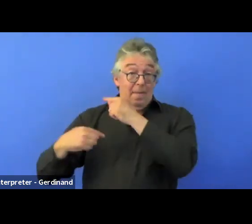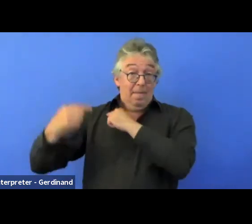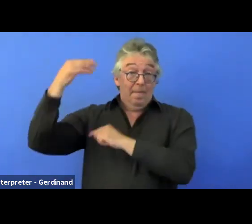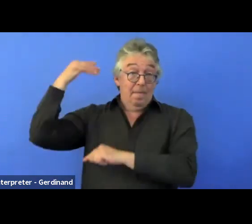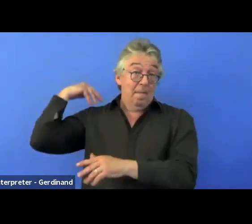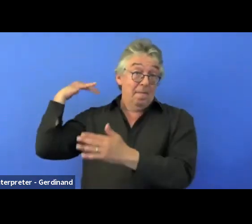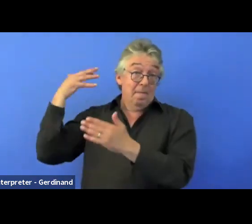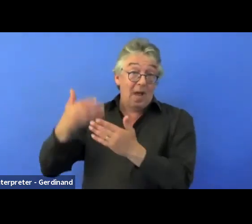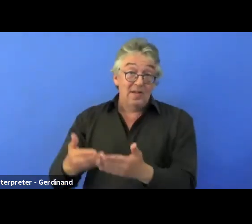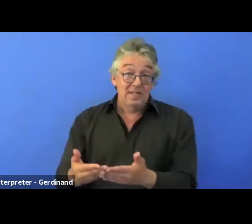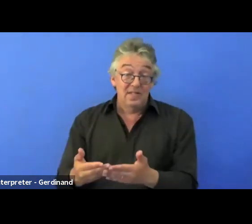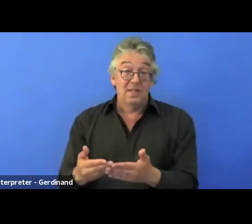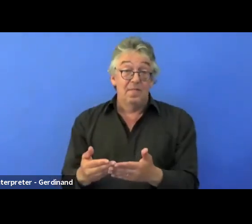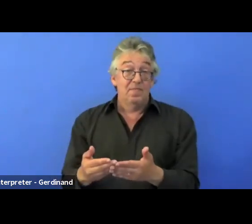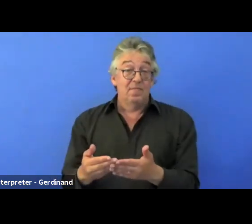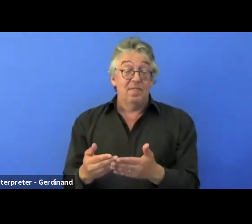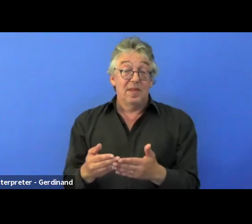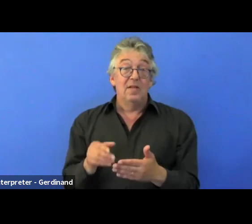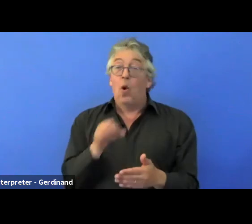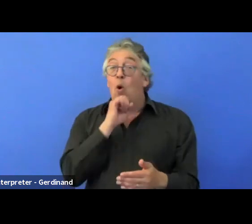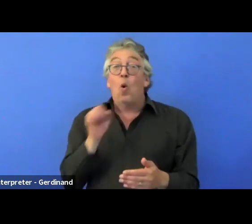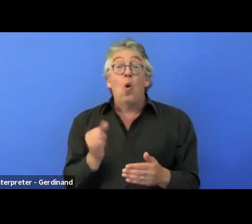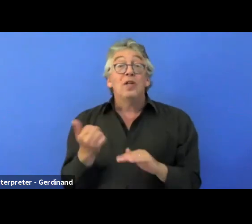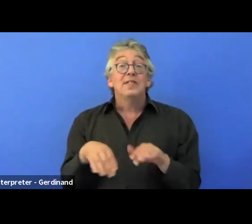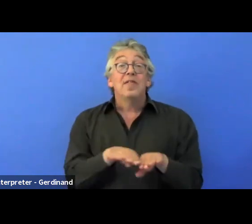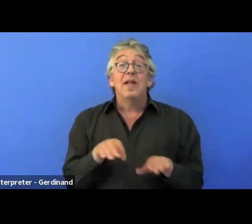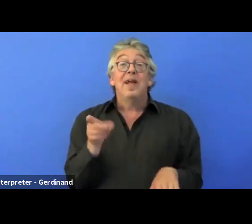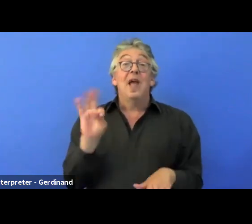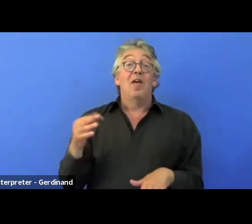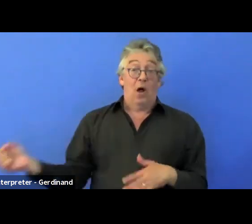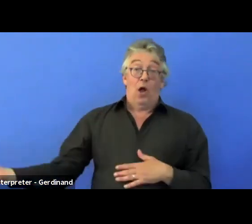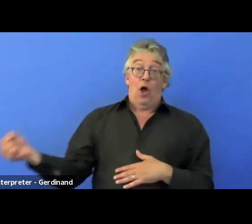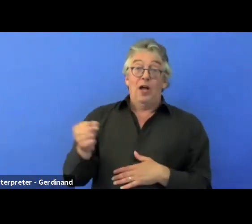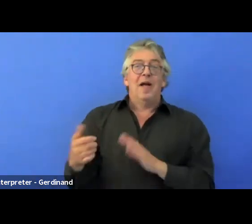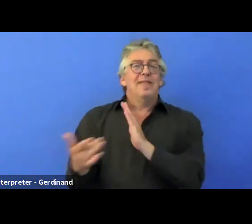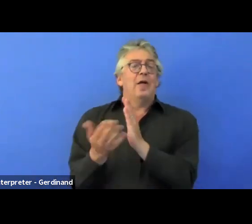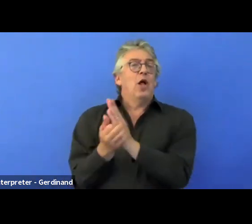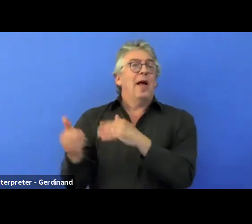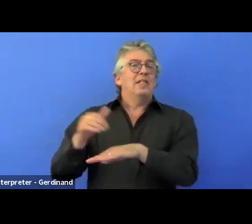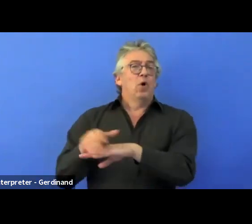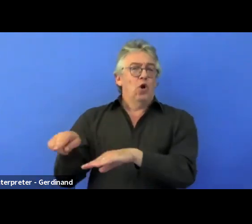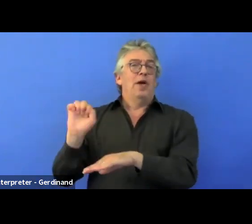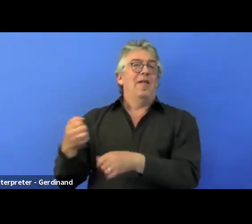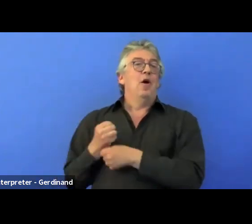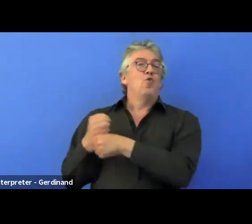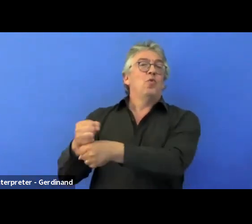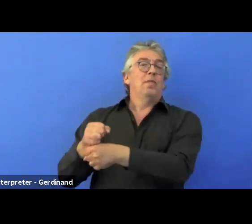we, EDF, recruited experts, technical experts that can represent us in the technical discussions.